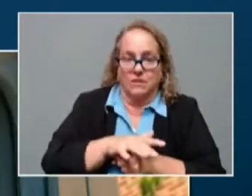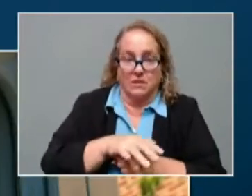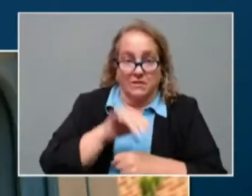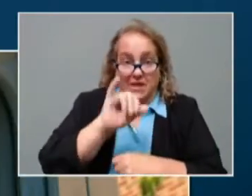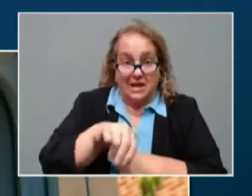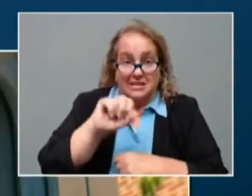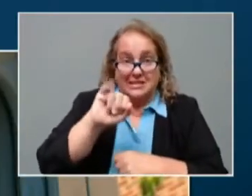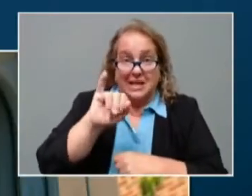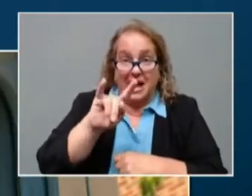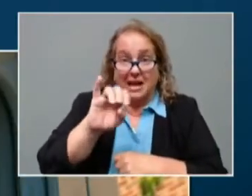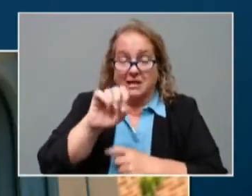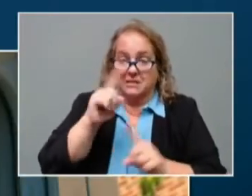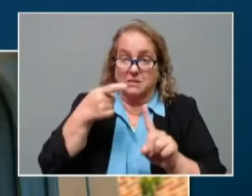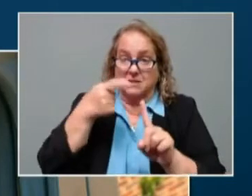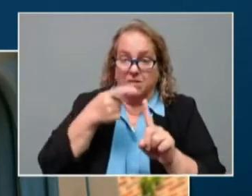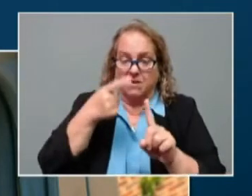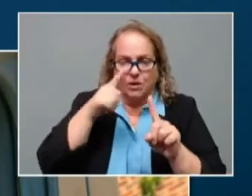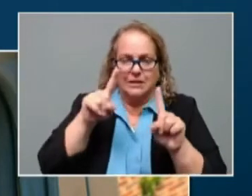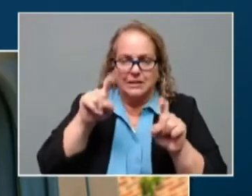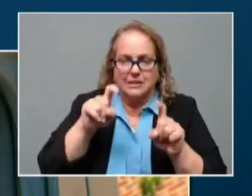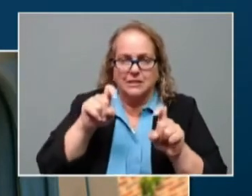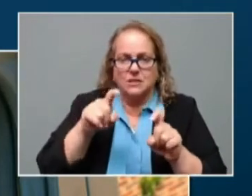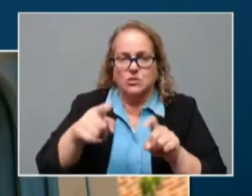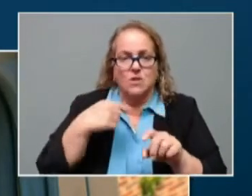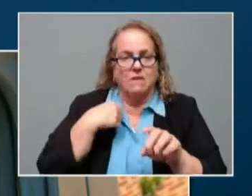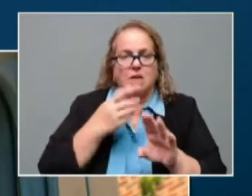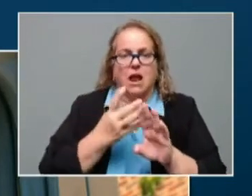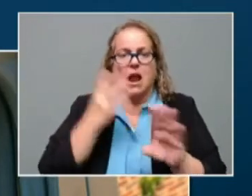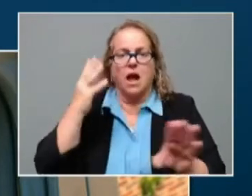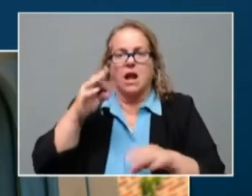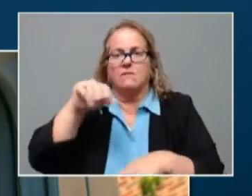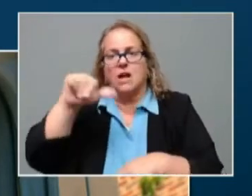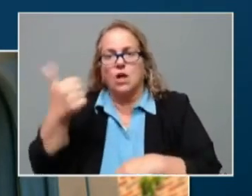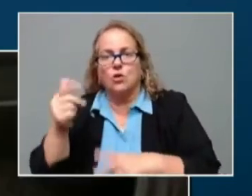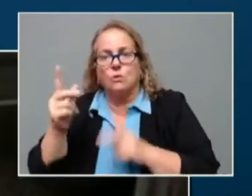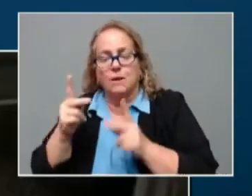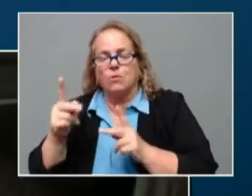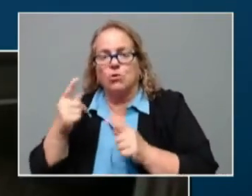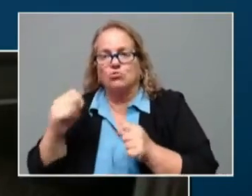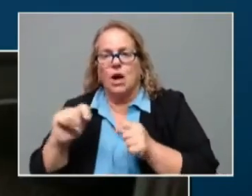other patients that are basically competing for your attention. I'm never